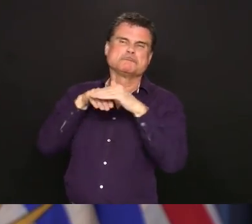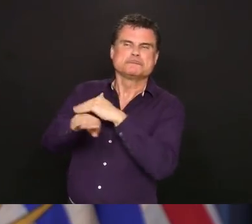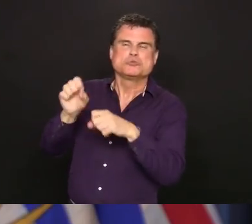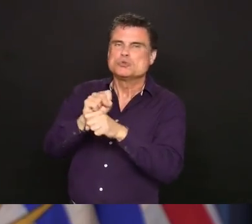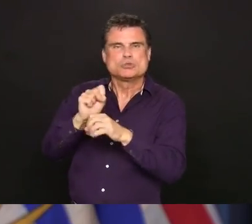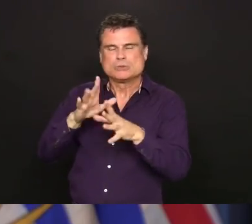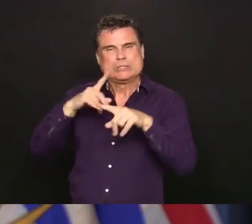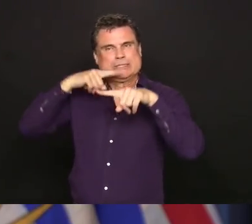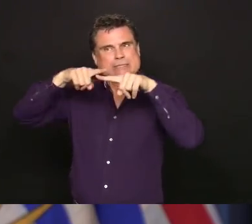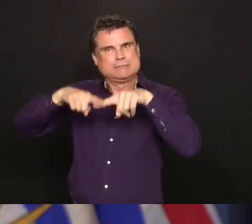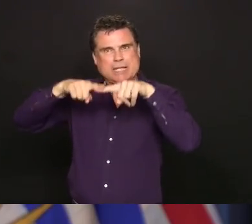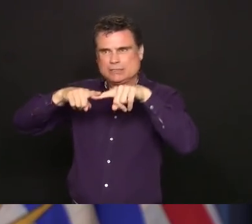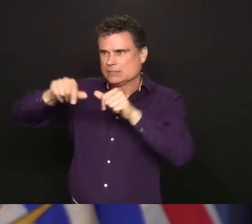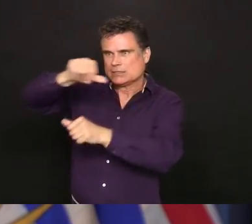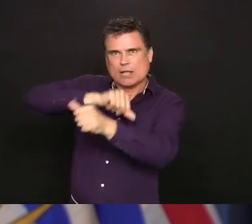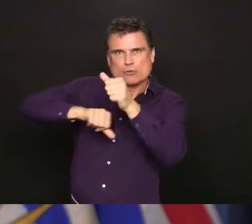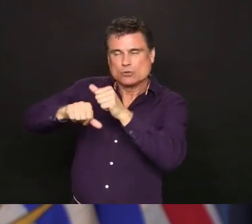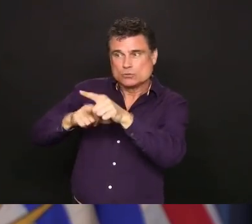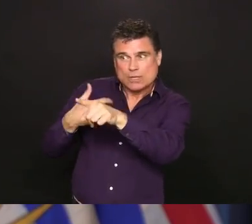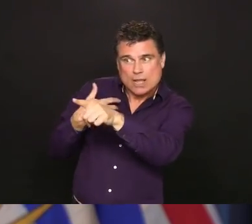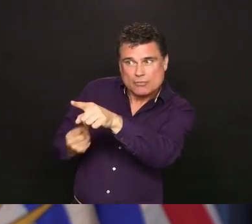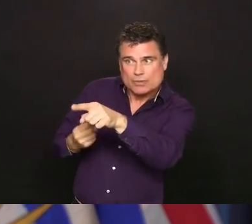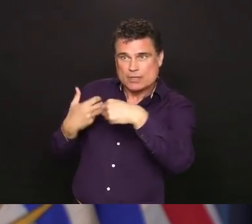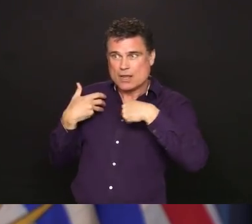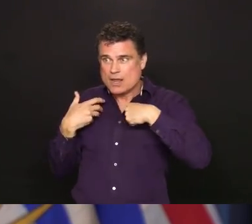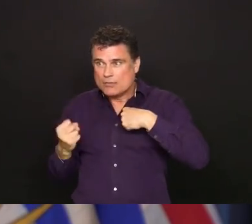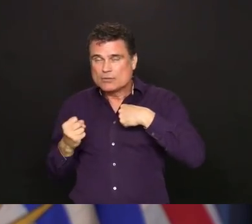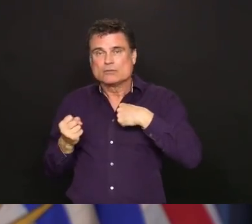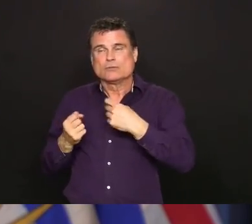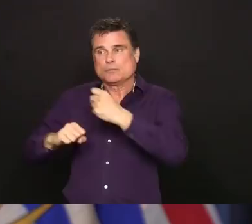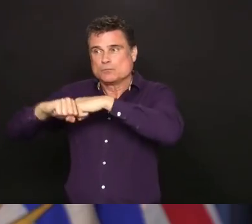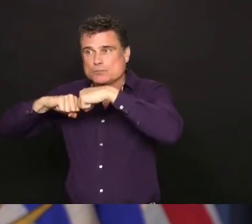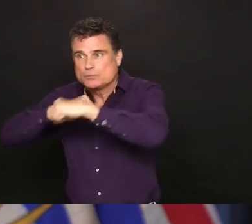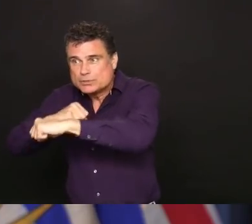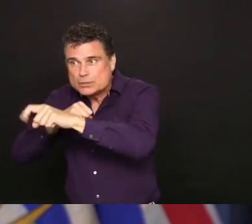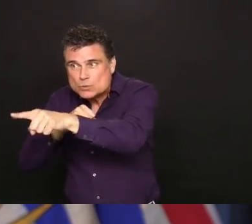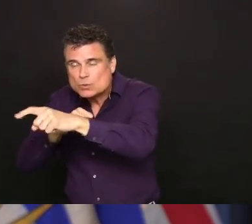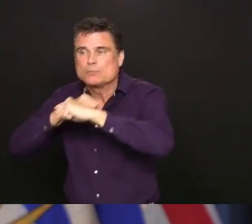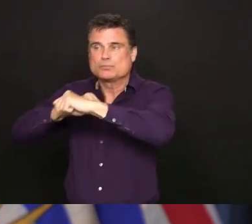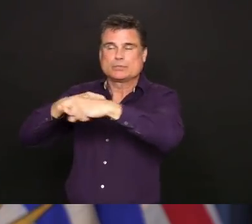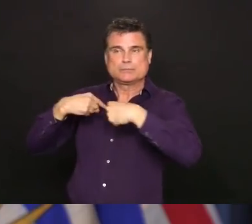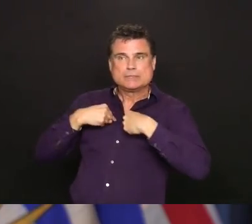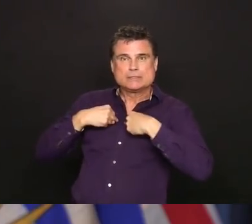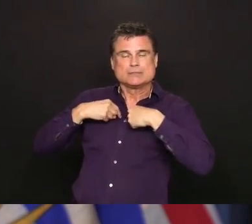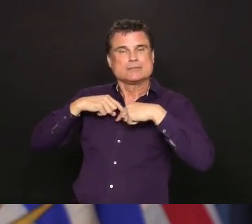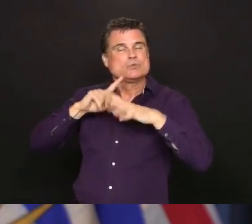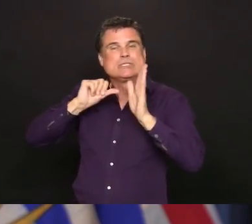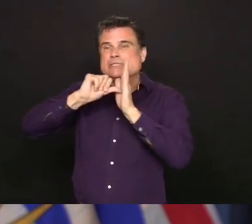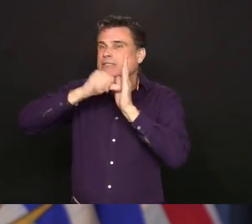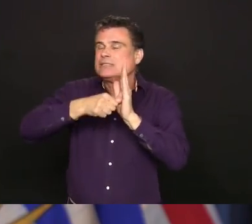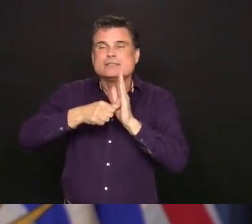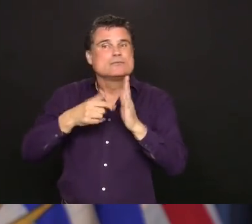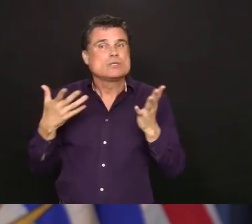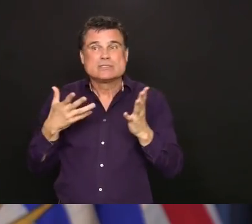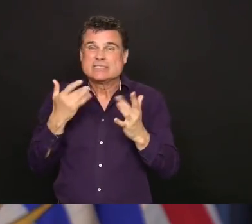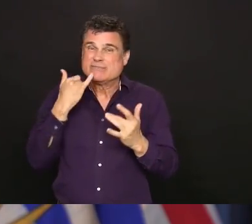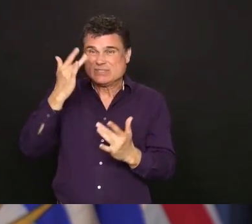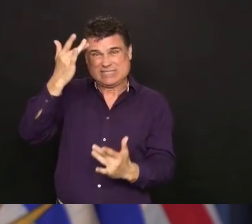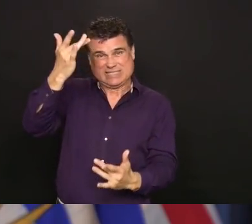We need to be careful about that for the next year and that cannot change. We need to have that being able to stay away